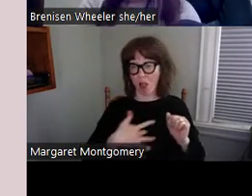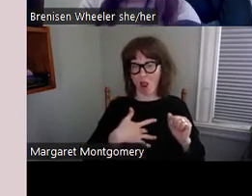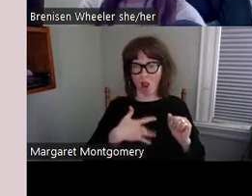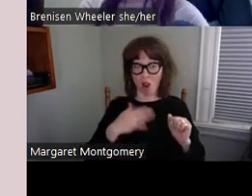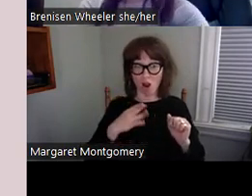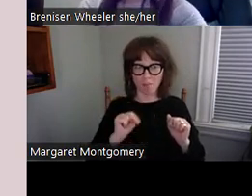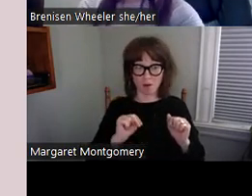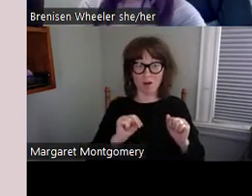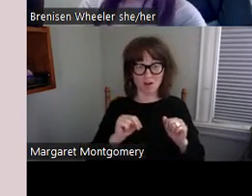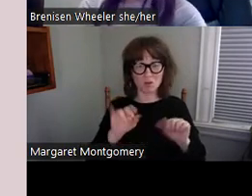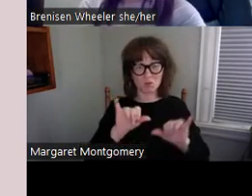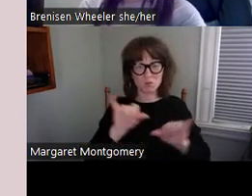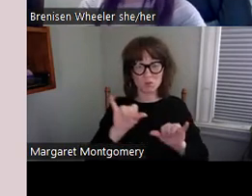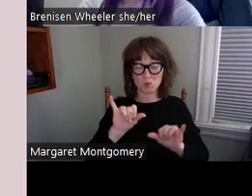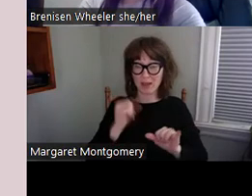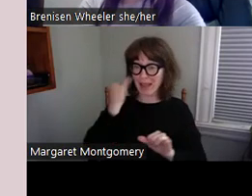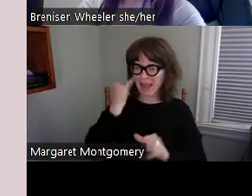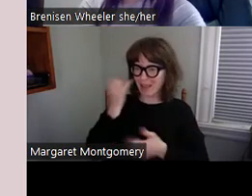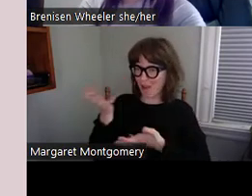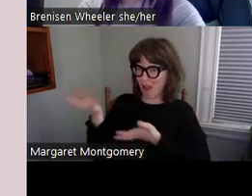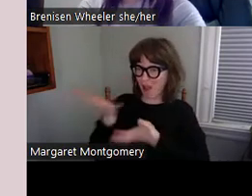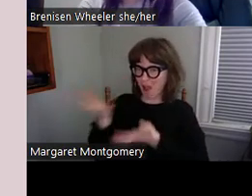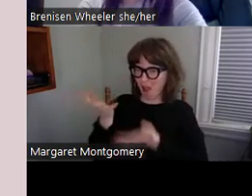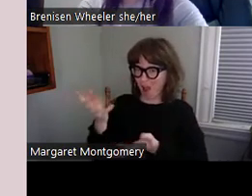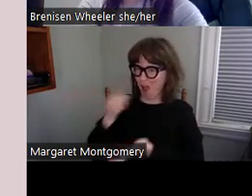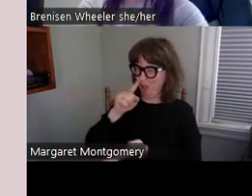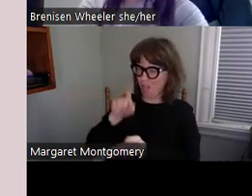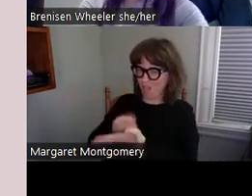13:12:30 You can, significantly disregarding all of our systems, the way that we think